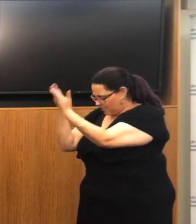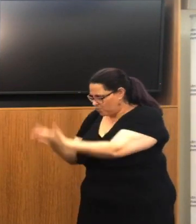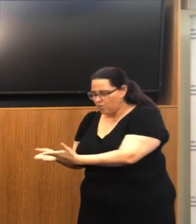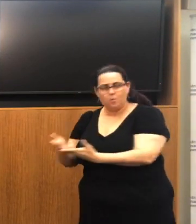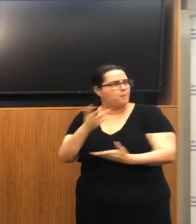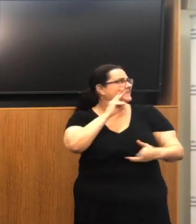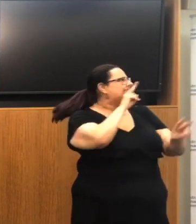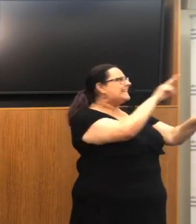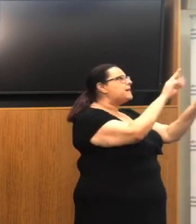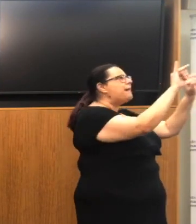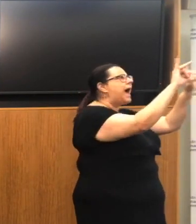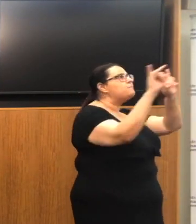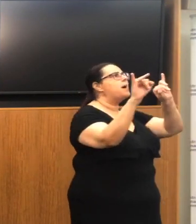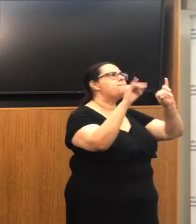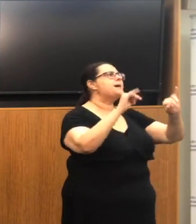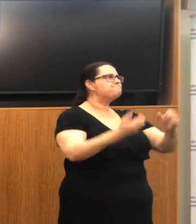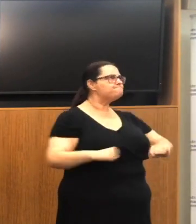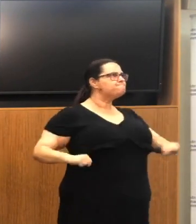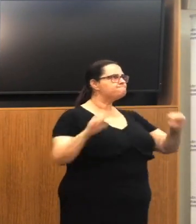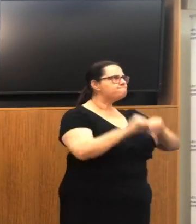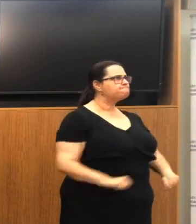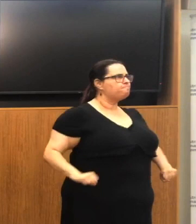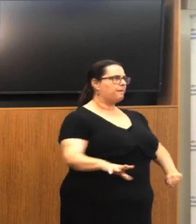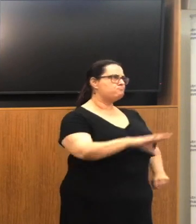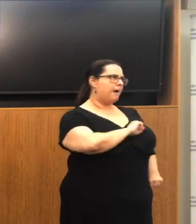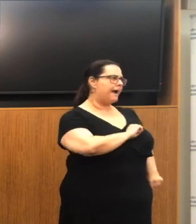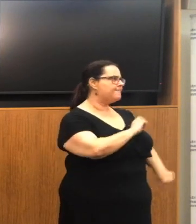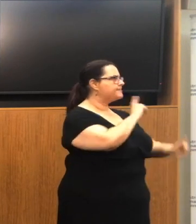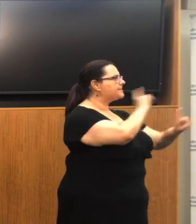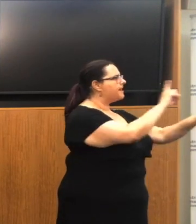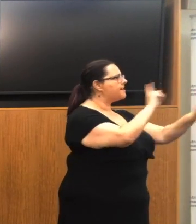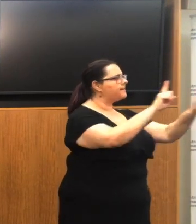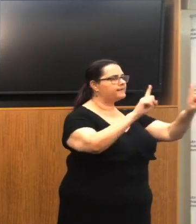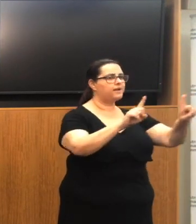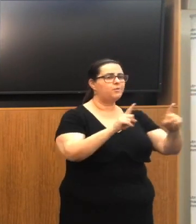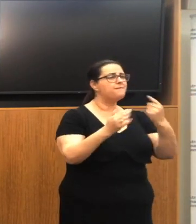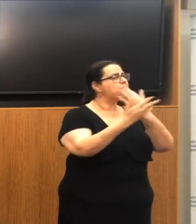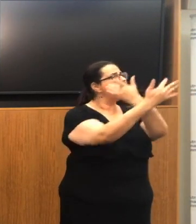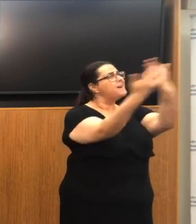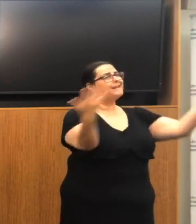We have thousands and thousands of people who are disabled in the community.